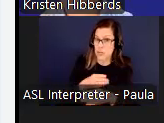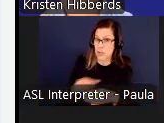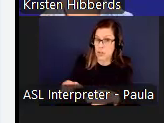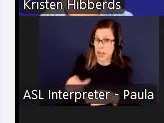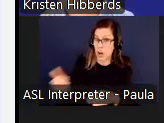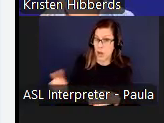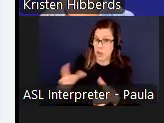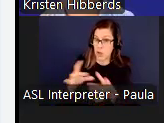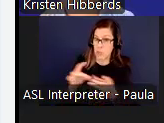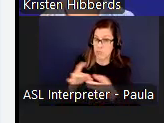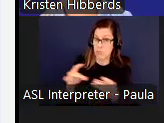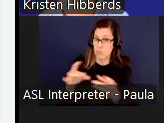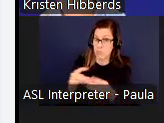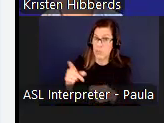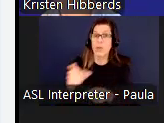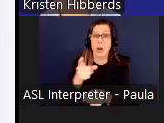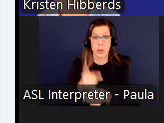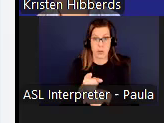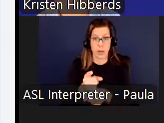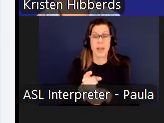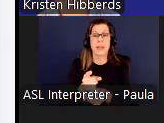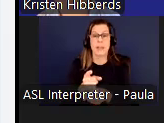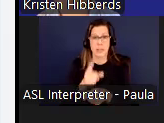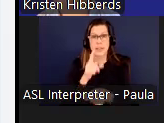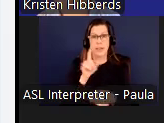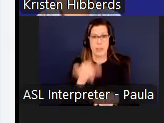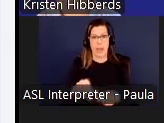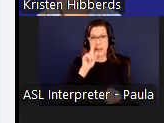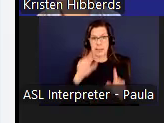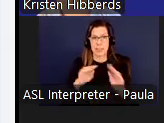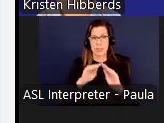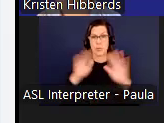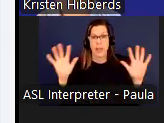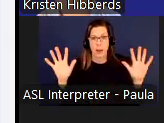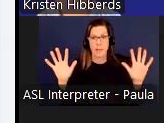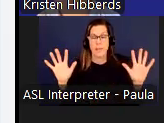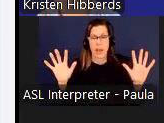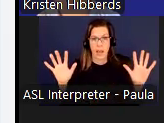But you are correct, it is to clarify that these rules don't